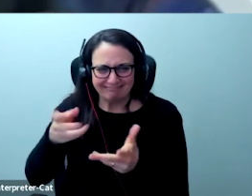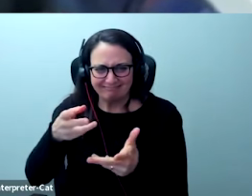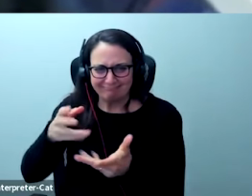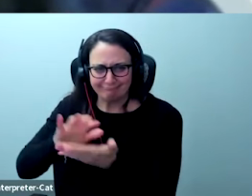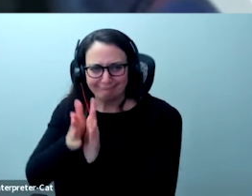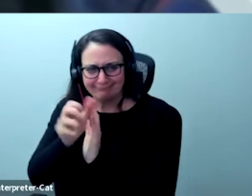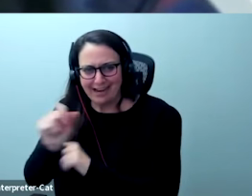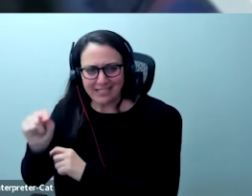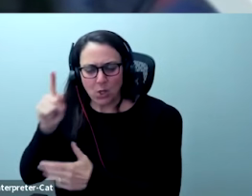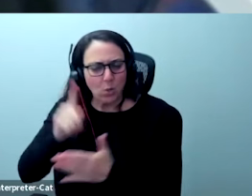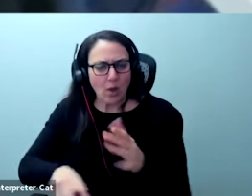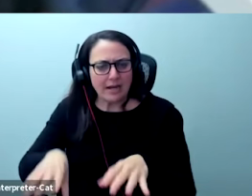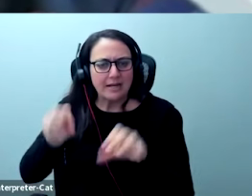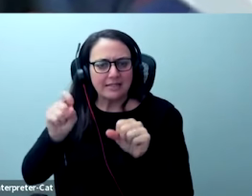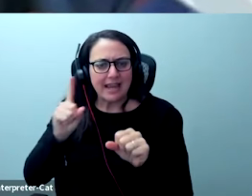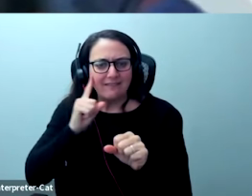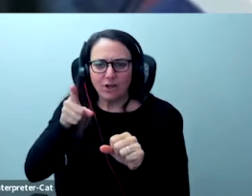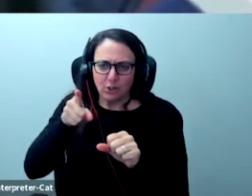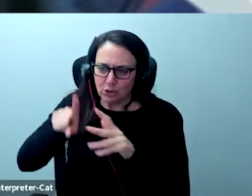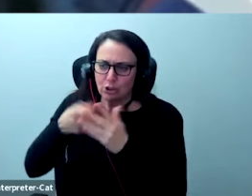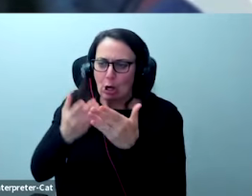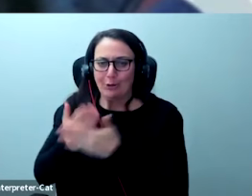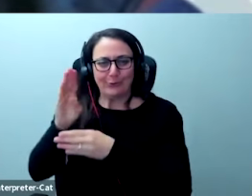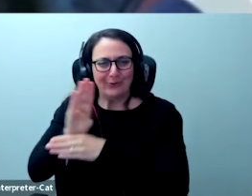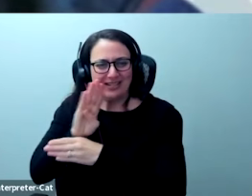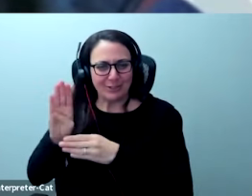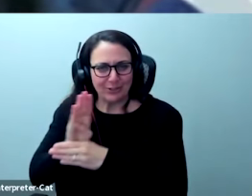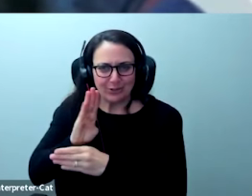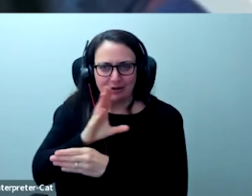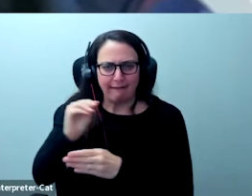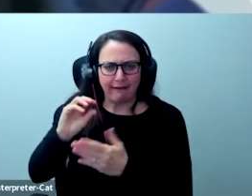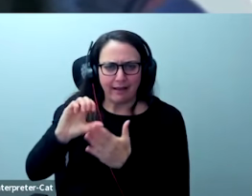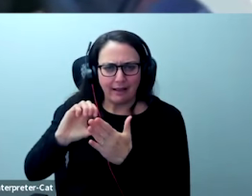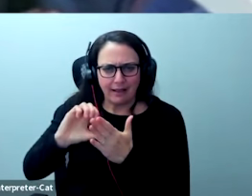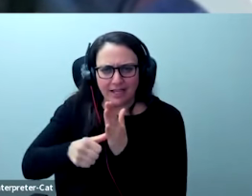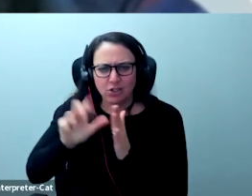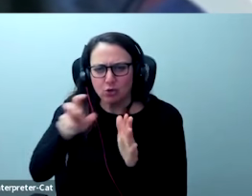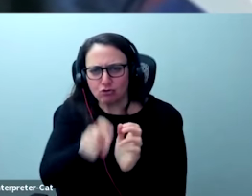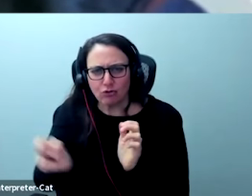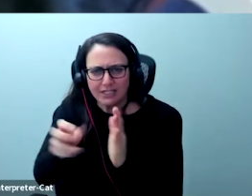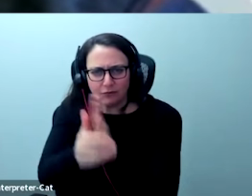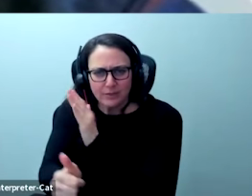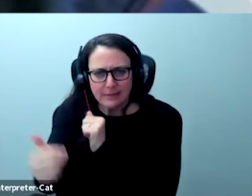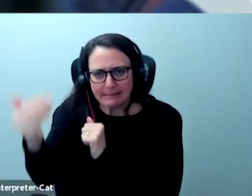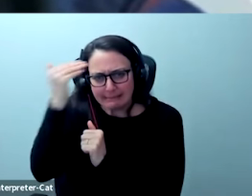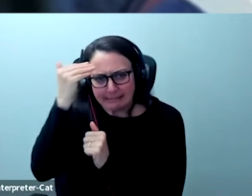"What did it take for you to break into a new industry "and highlight your transferable skills, "knowledge in accessibility?"